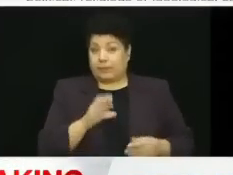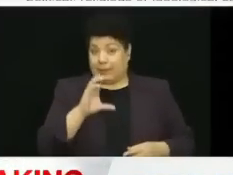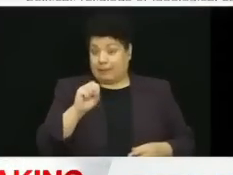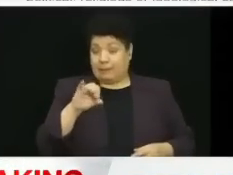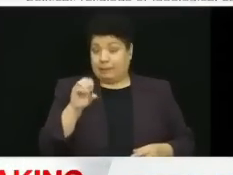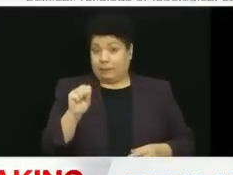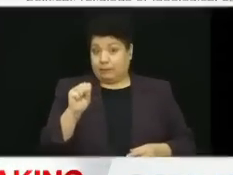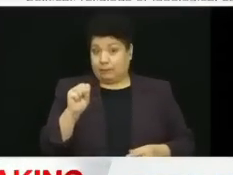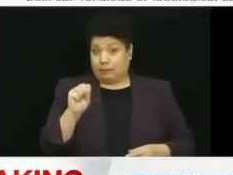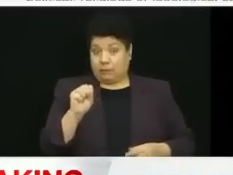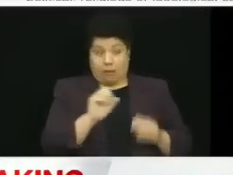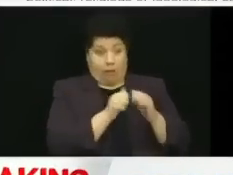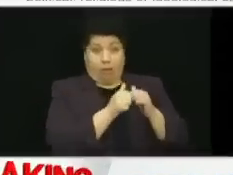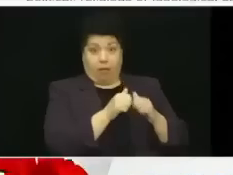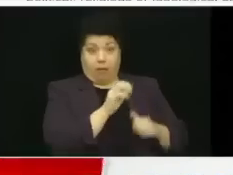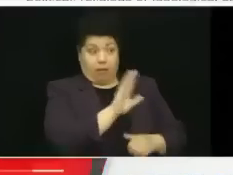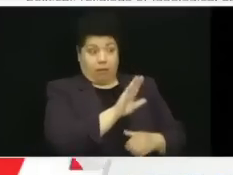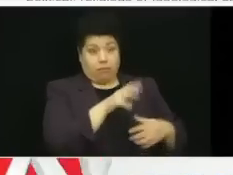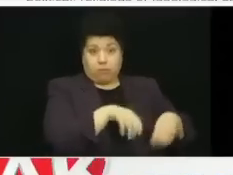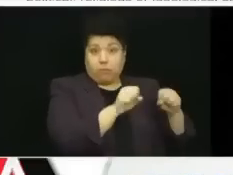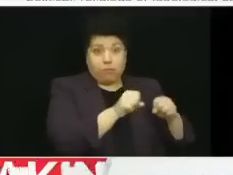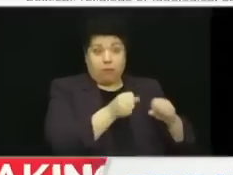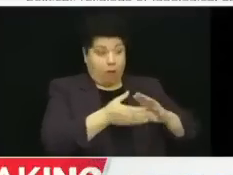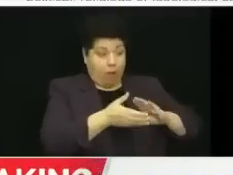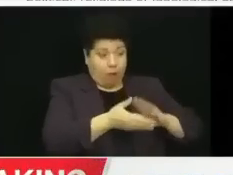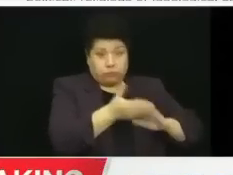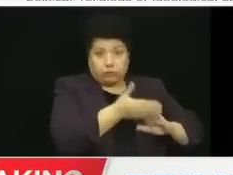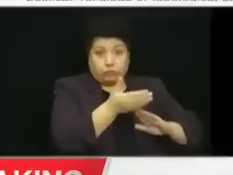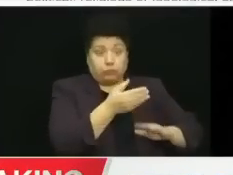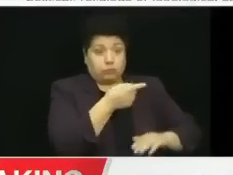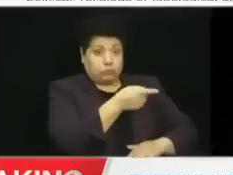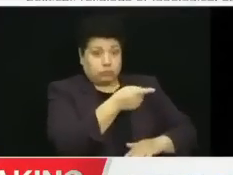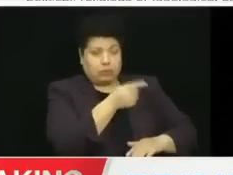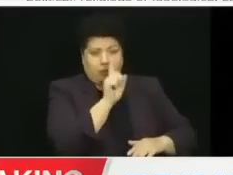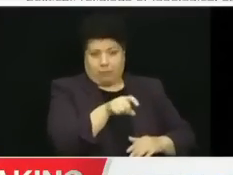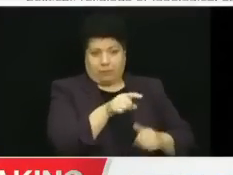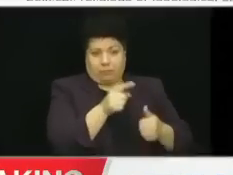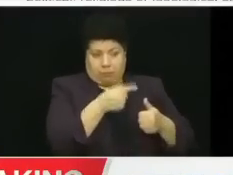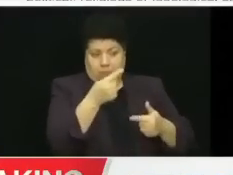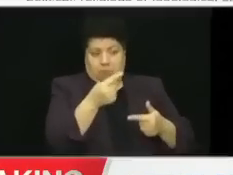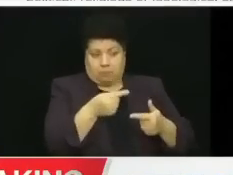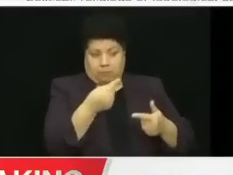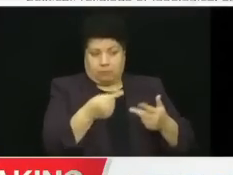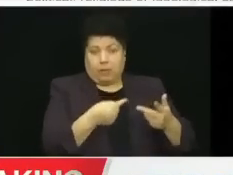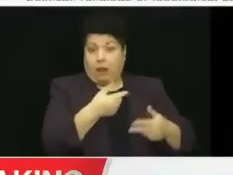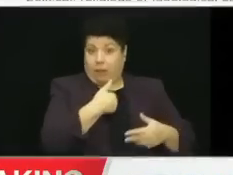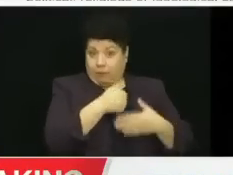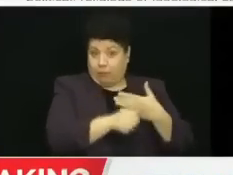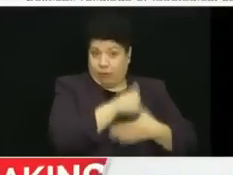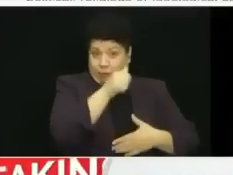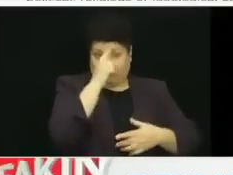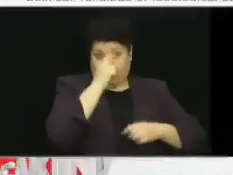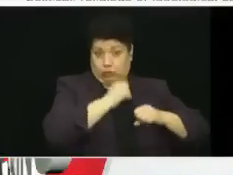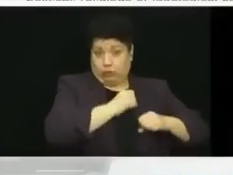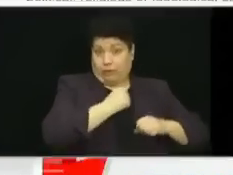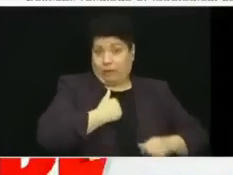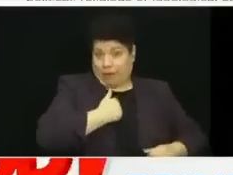THIS DEFINITION WITHIN THE